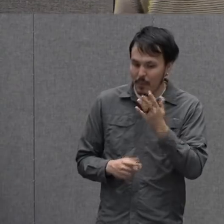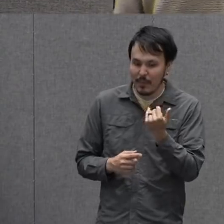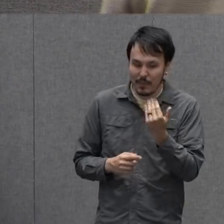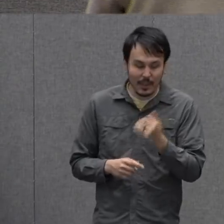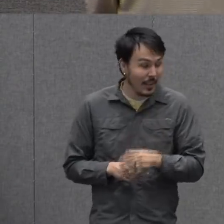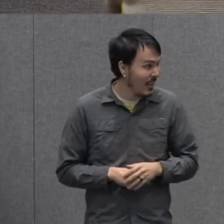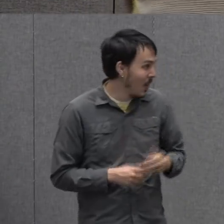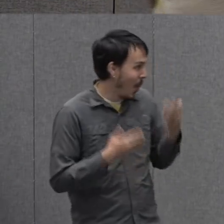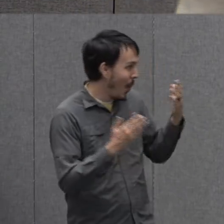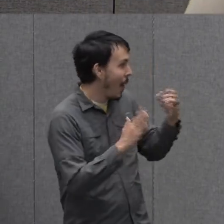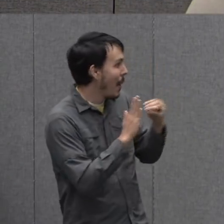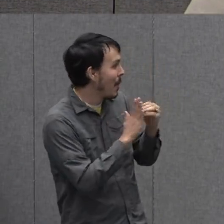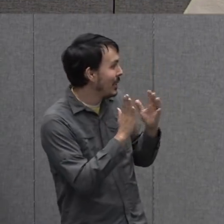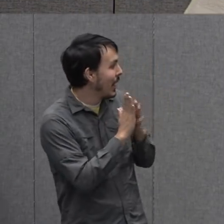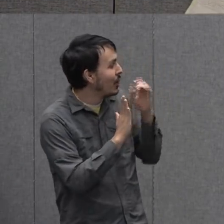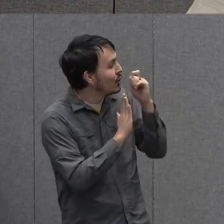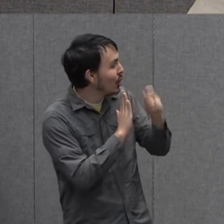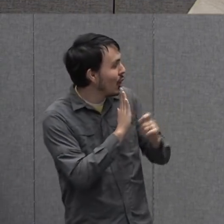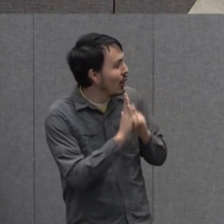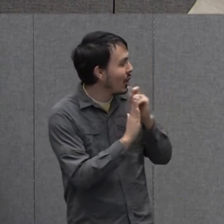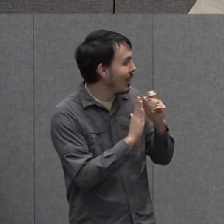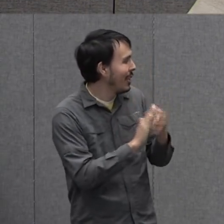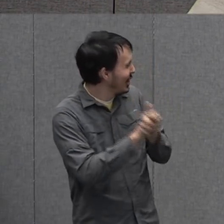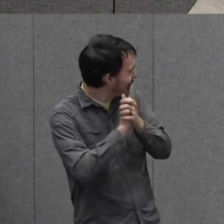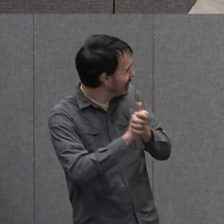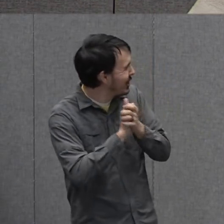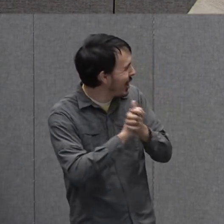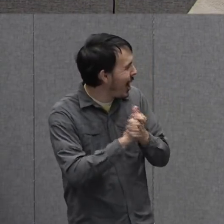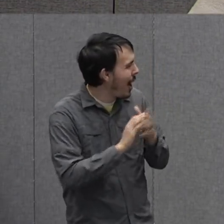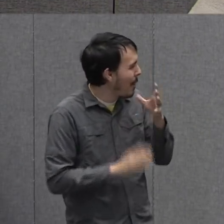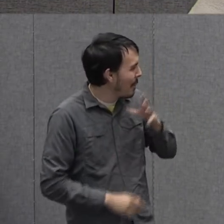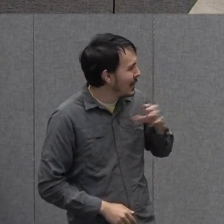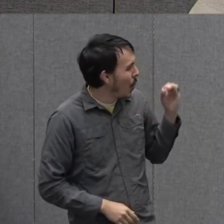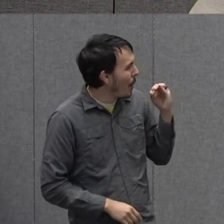All right, good job Miss Obenchain, that's awesome.